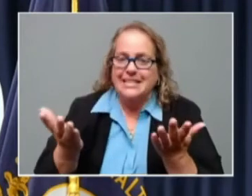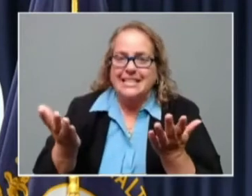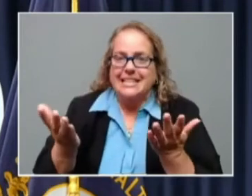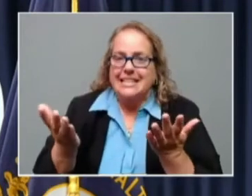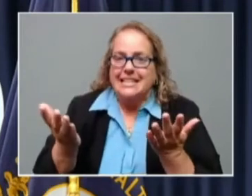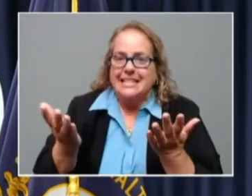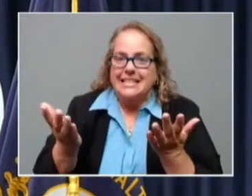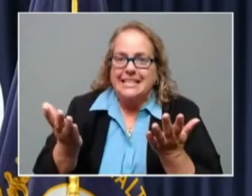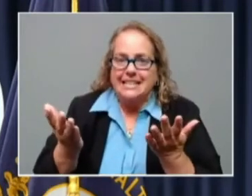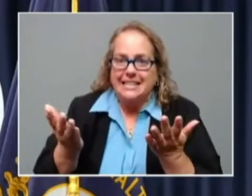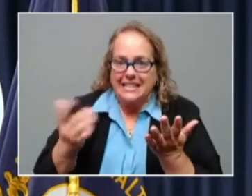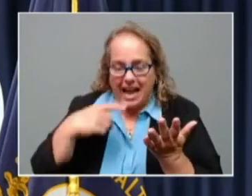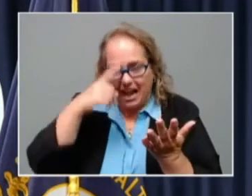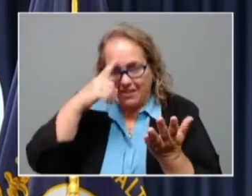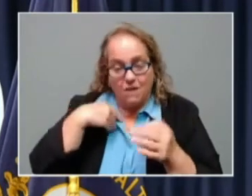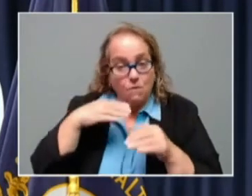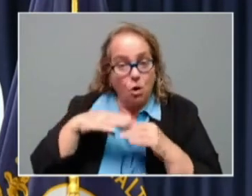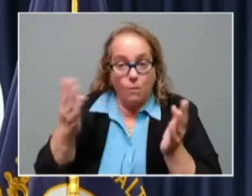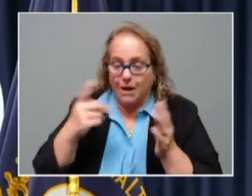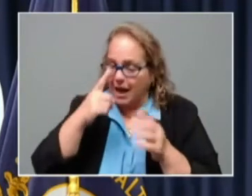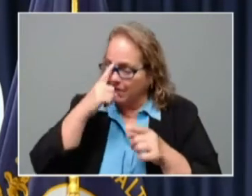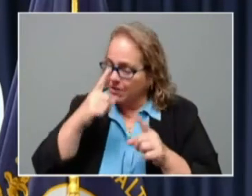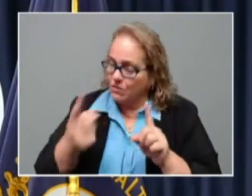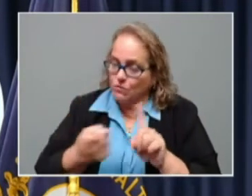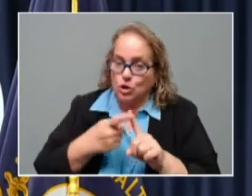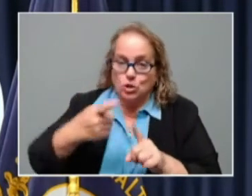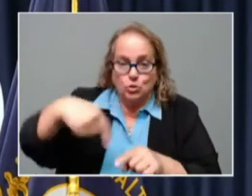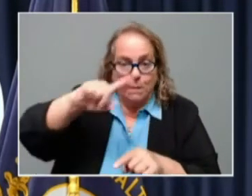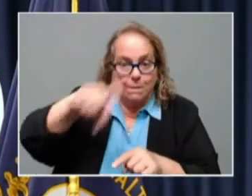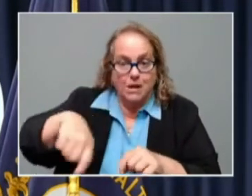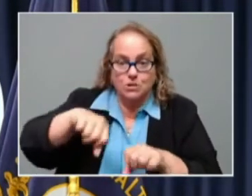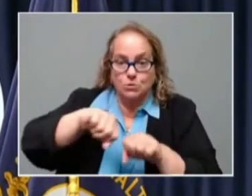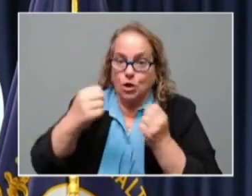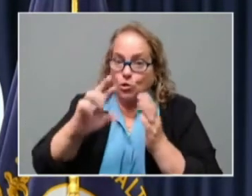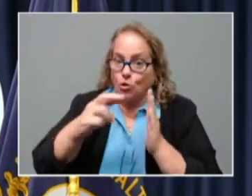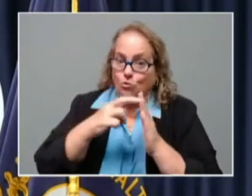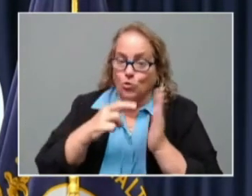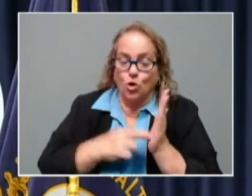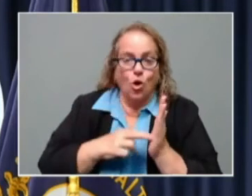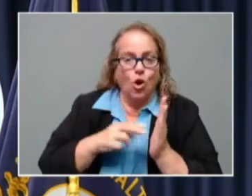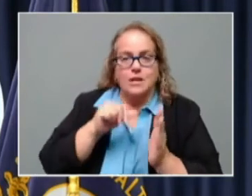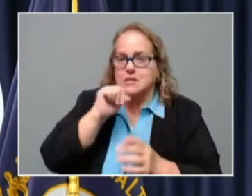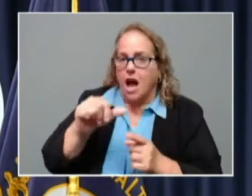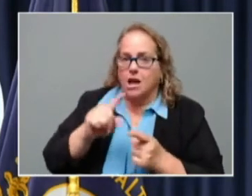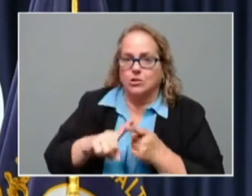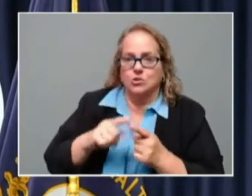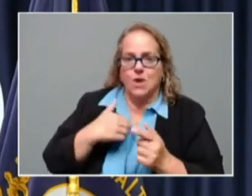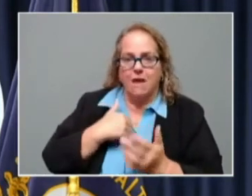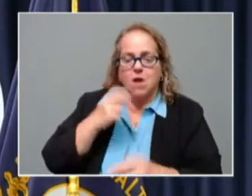dinner rule and asking Kentucky ins and, and Ohioans to have tough conversations